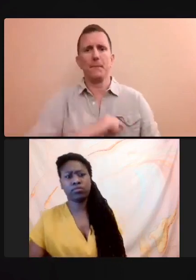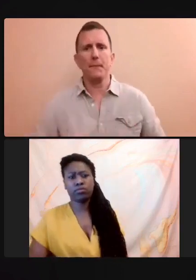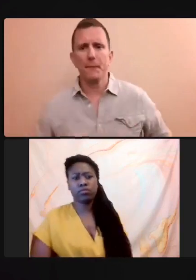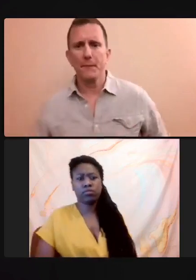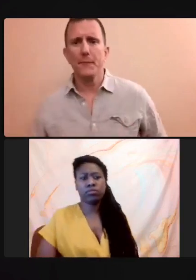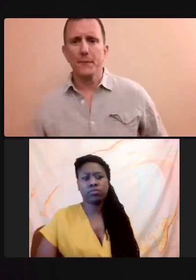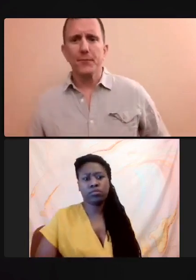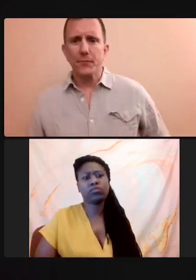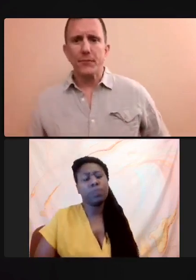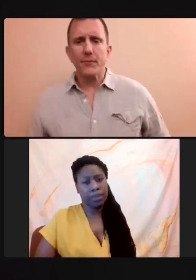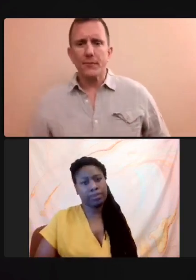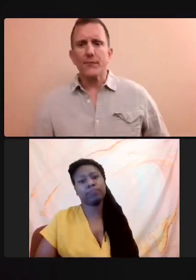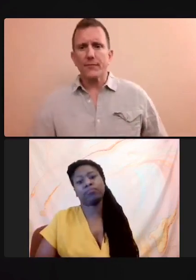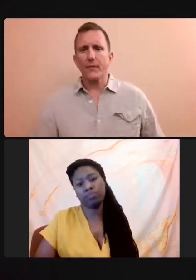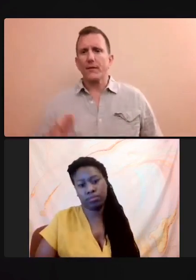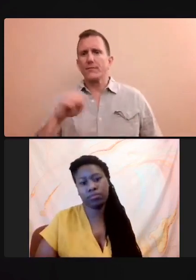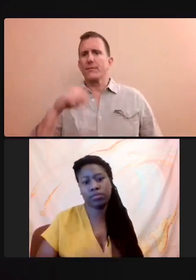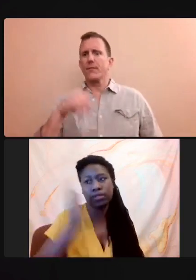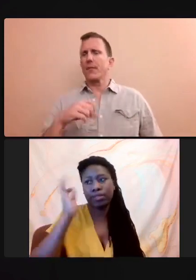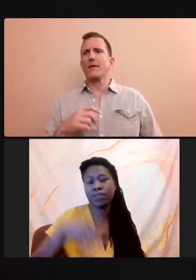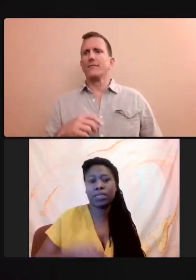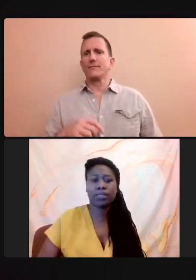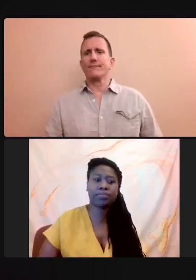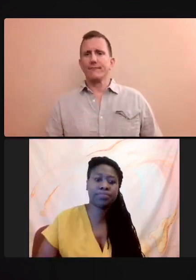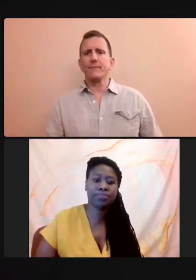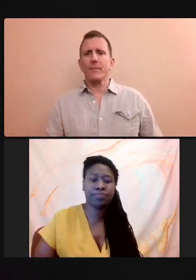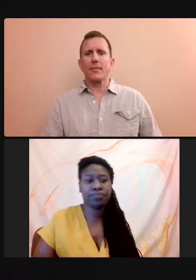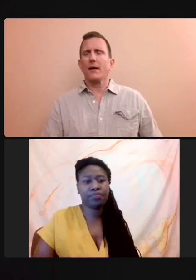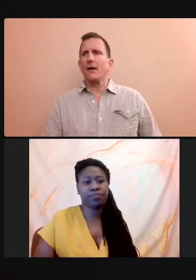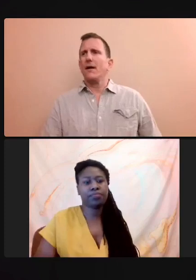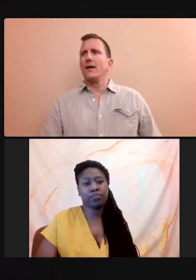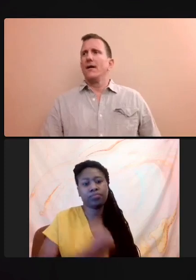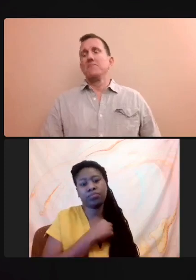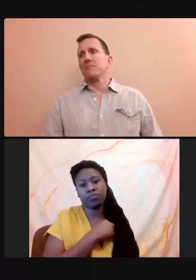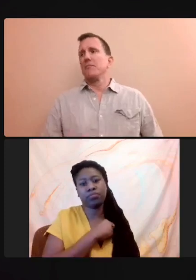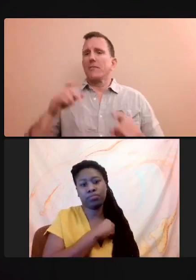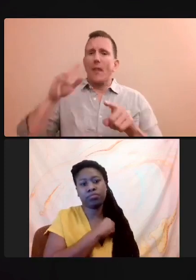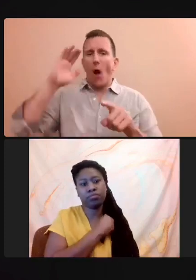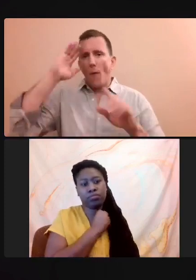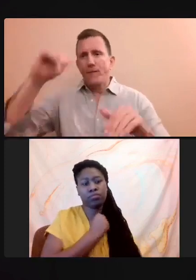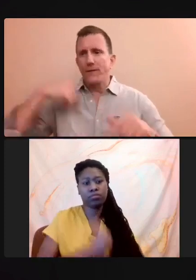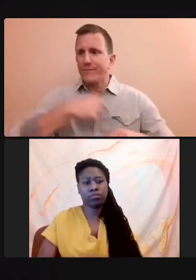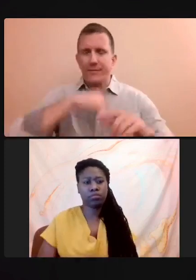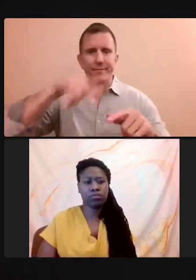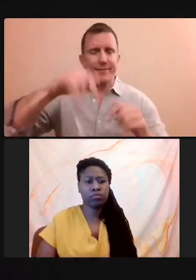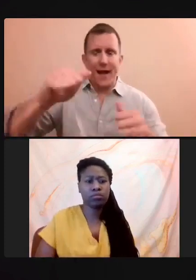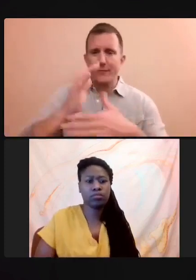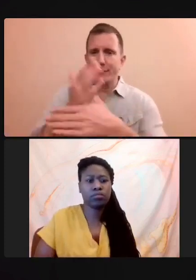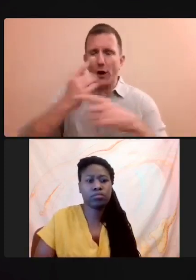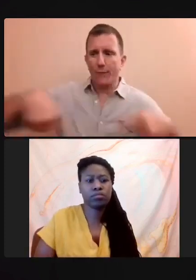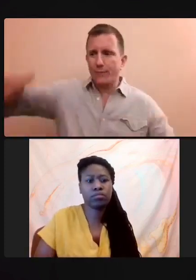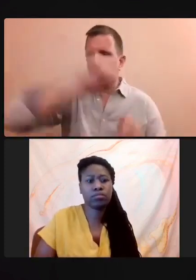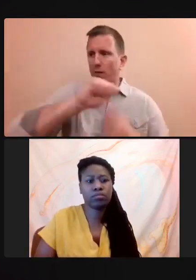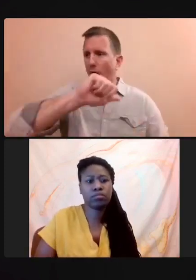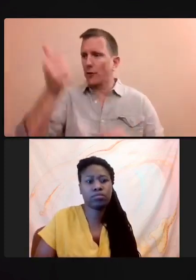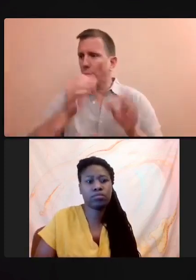And setting up those expectations from the beginning and saying, you know, I'm willing to teach you, but I'm but you're not going to take advantage of me.